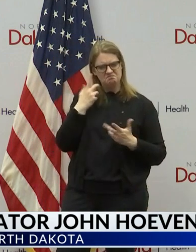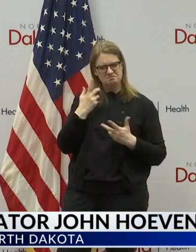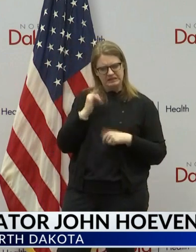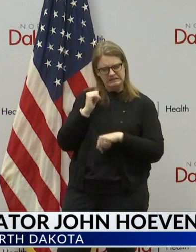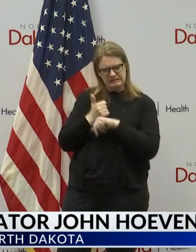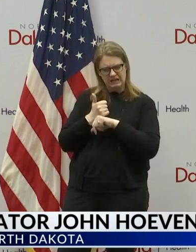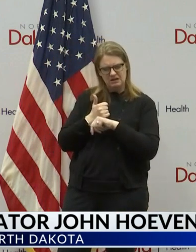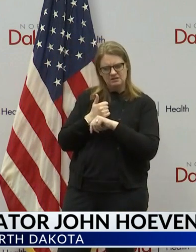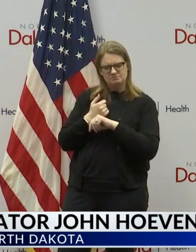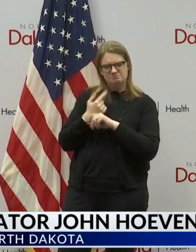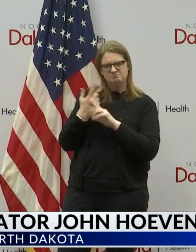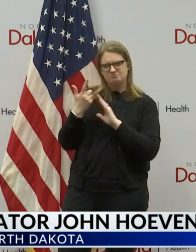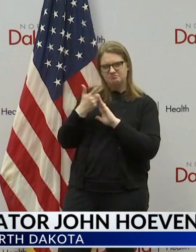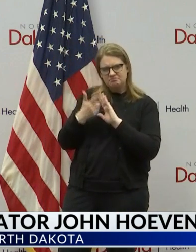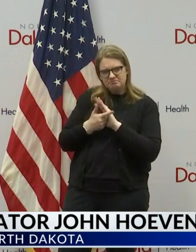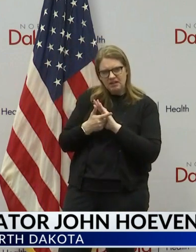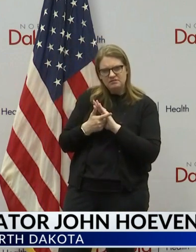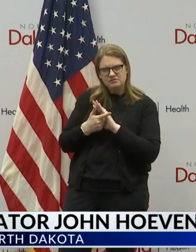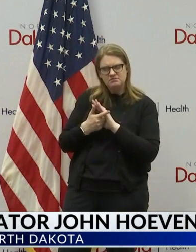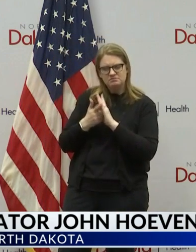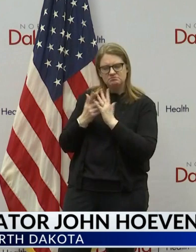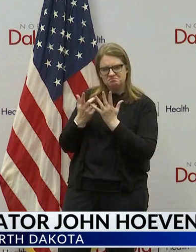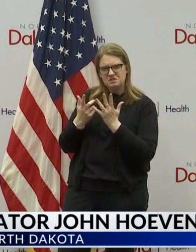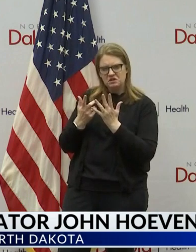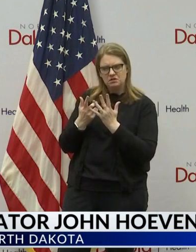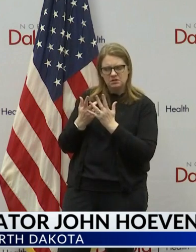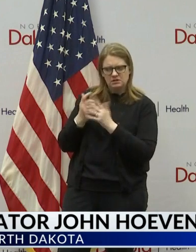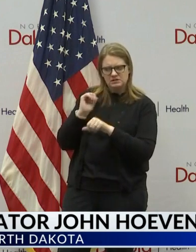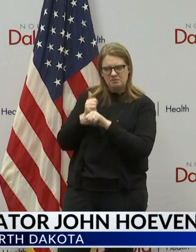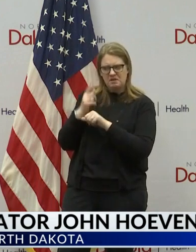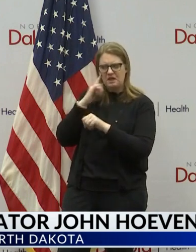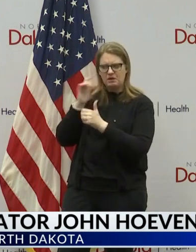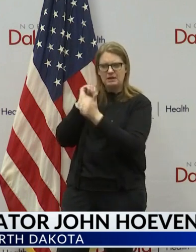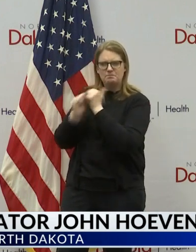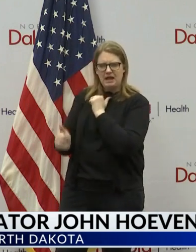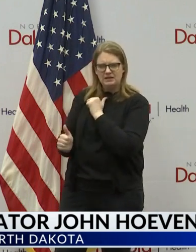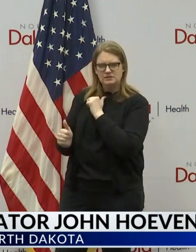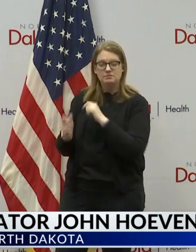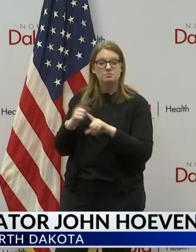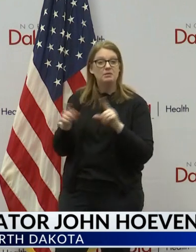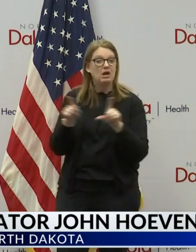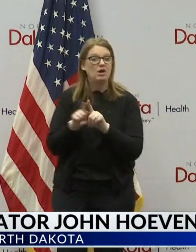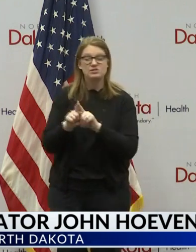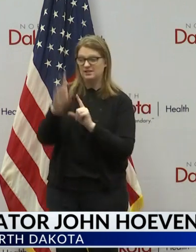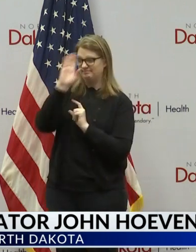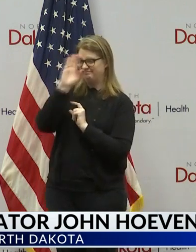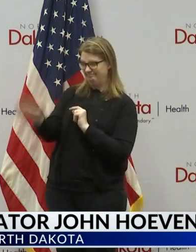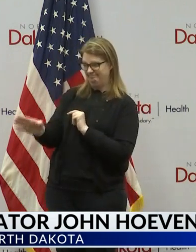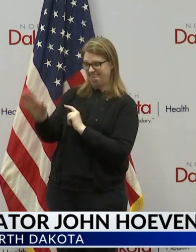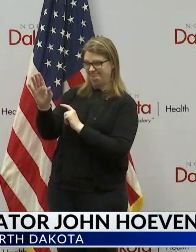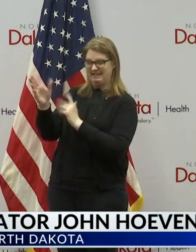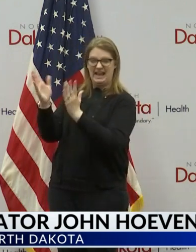THE IMPACT. SO WE DID A COUPLE THINGS. WE PUT TOGETHER LEGISLATION THAT MAYBE IN THE NEXT ROUND OF LEGISLATION WE COULD PASS